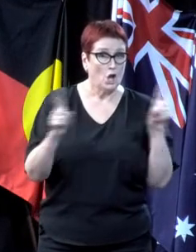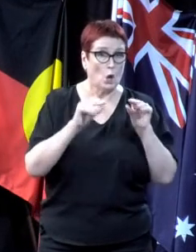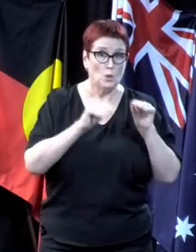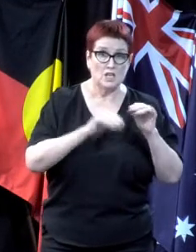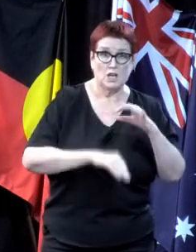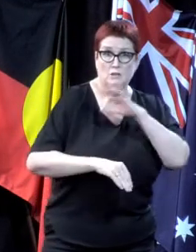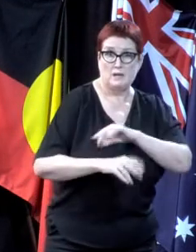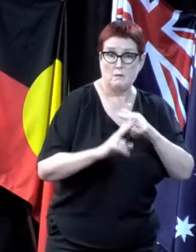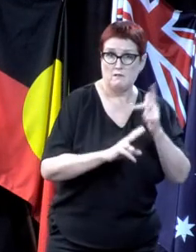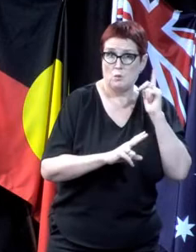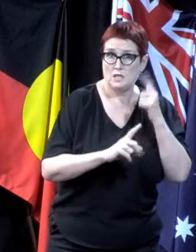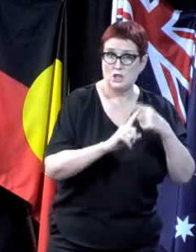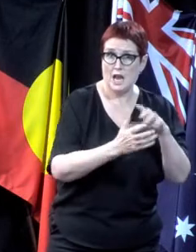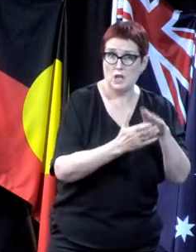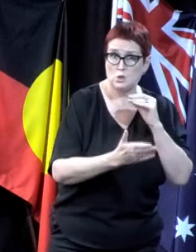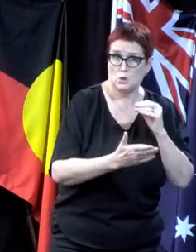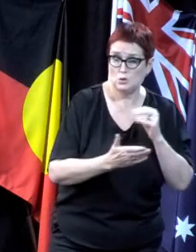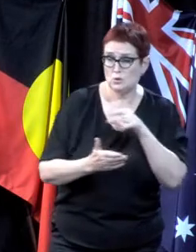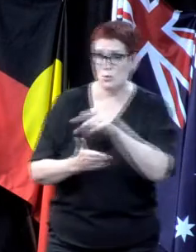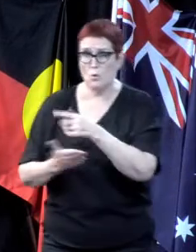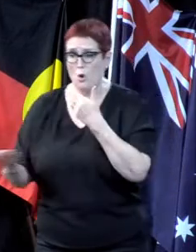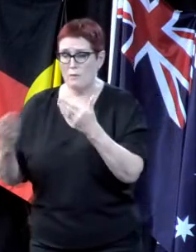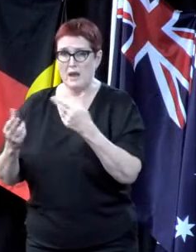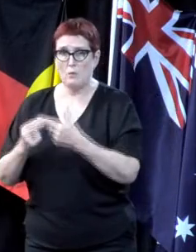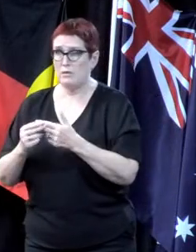Well, I can speak to it, because I co-taught most recently.